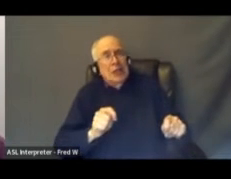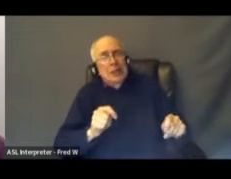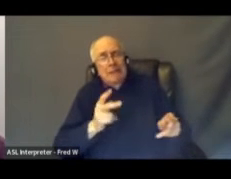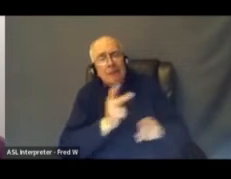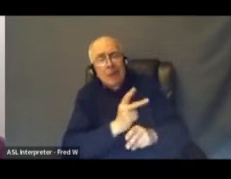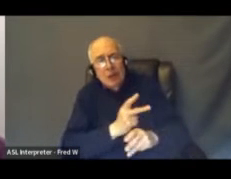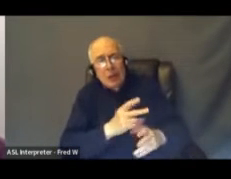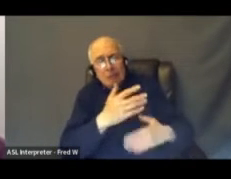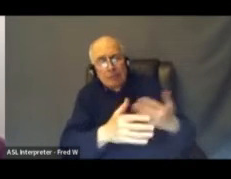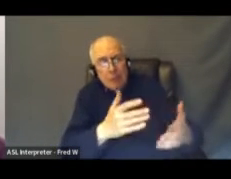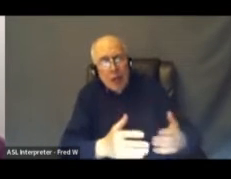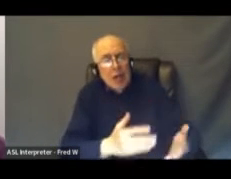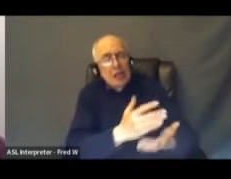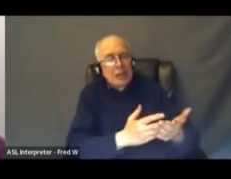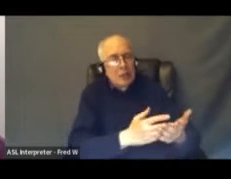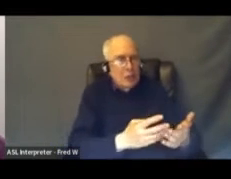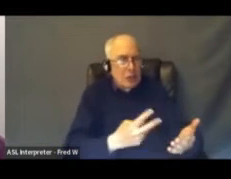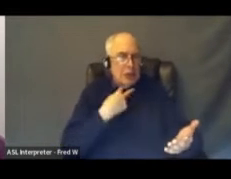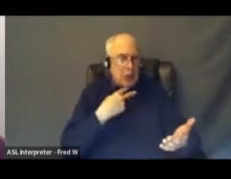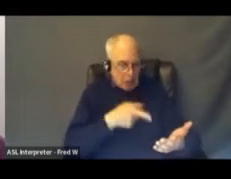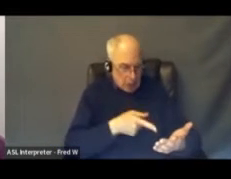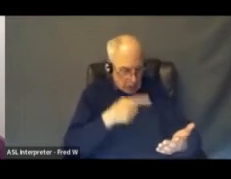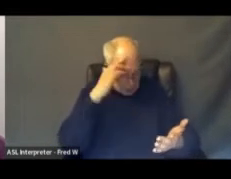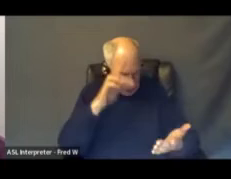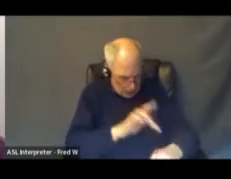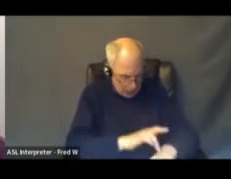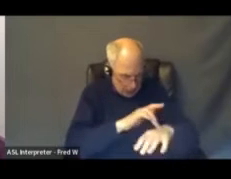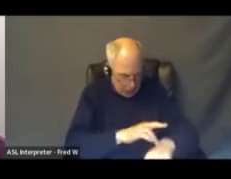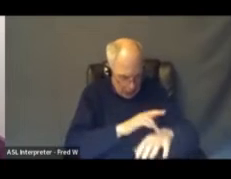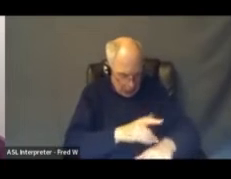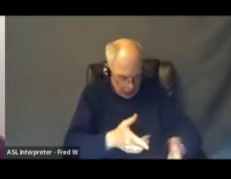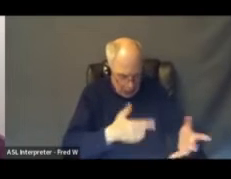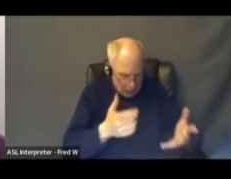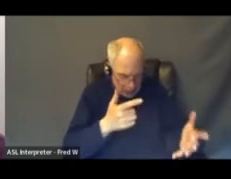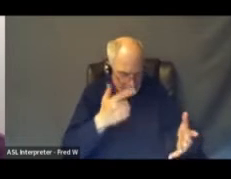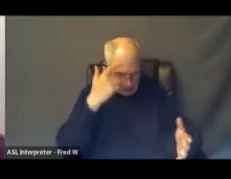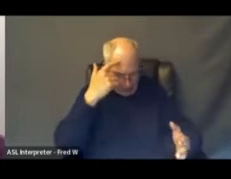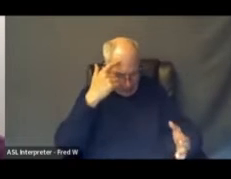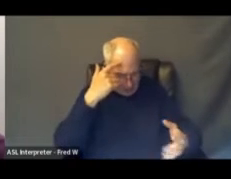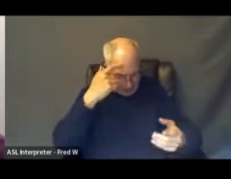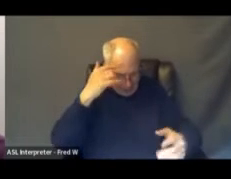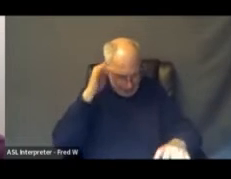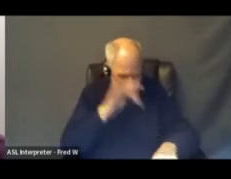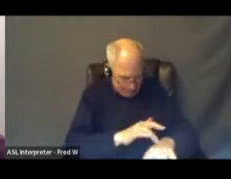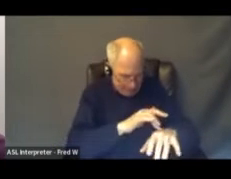really fixated and stuck having mental and flexibility symptoms. So saying, hey, remember, you